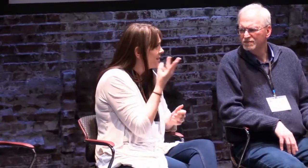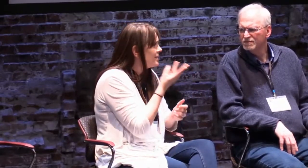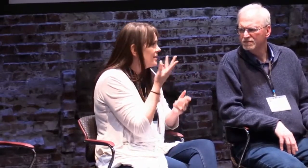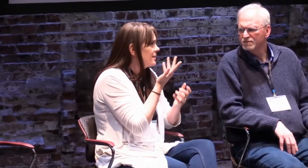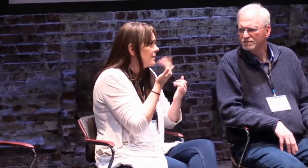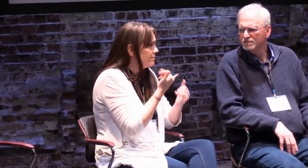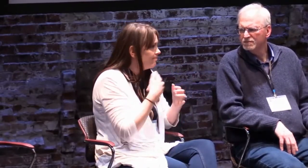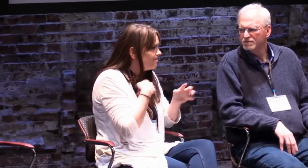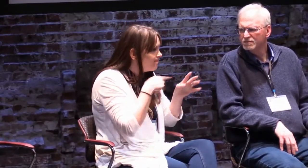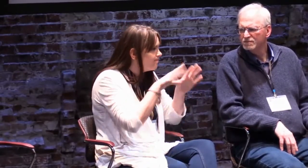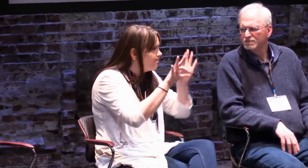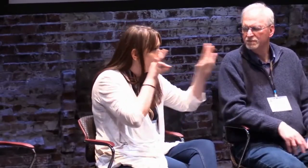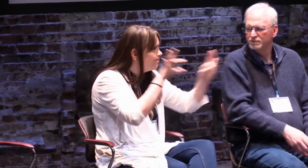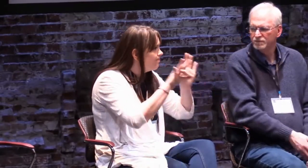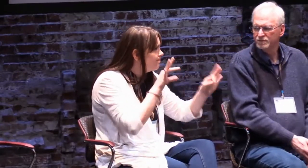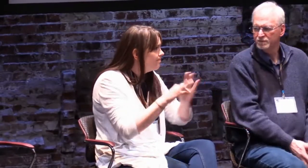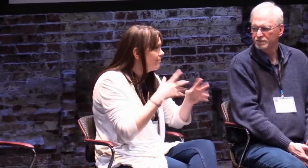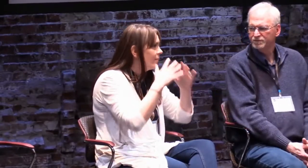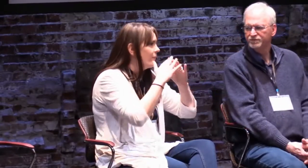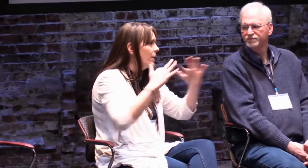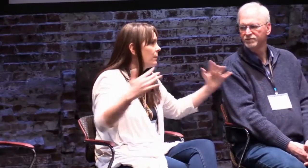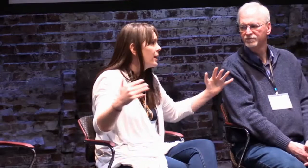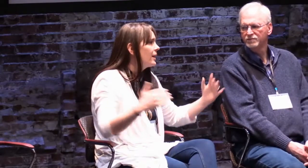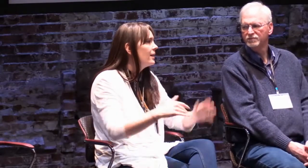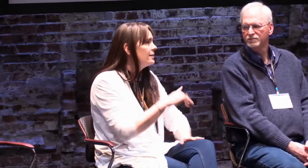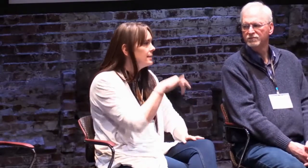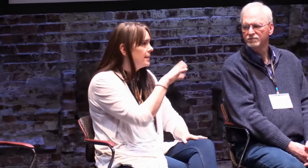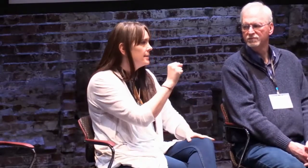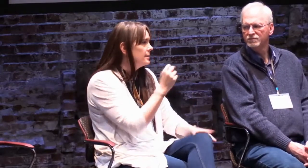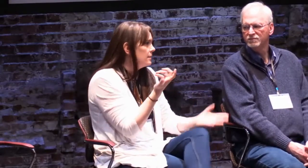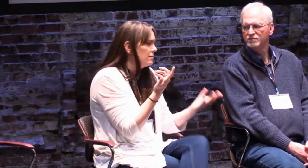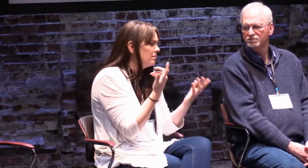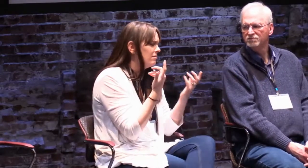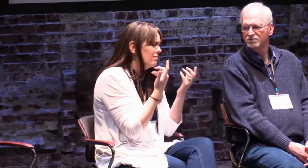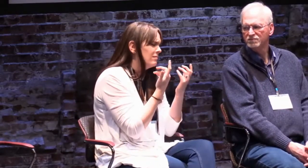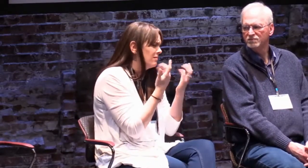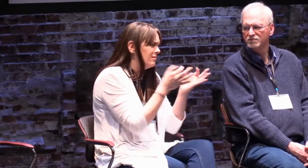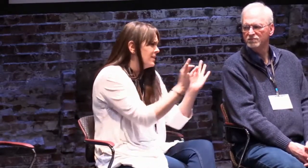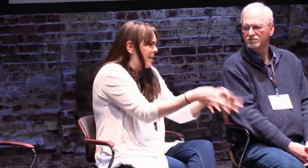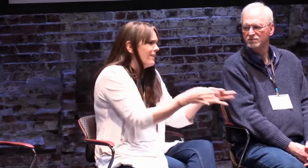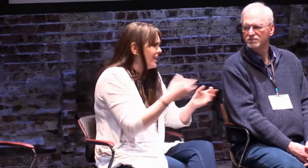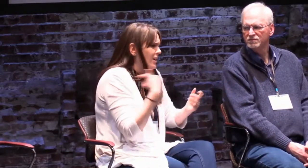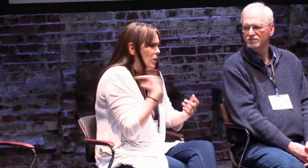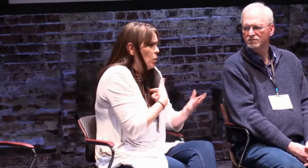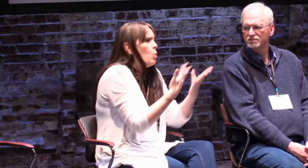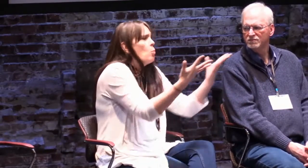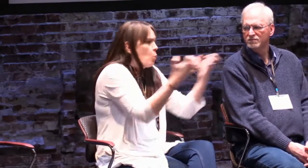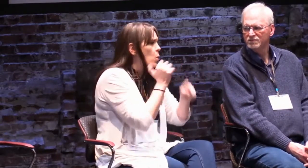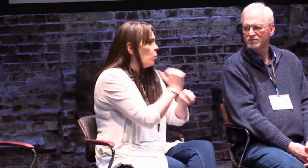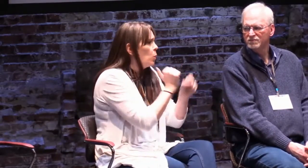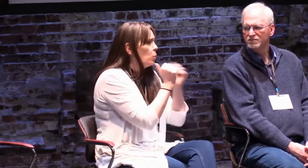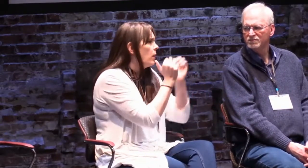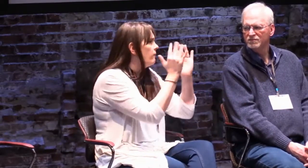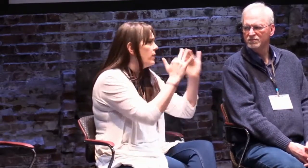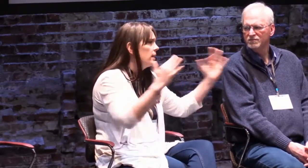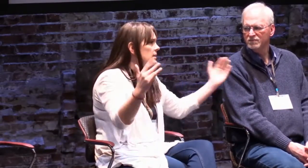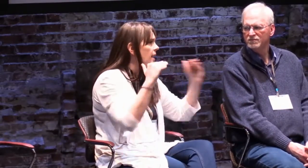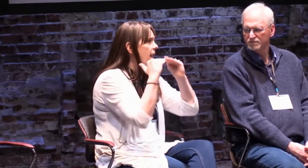The audition, we passed the deadline for auditions, but we're also looking for more diverse talent